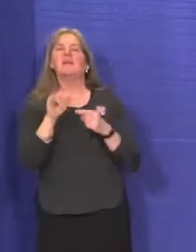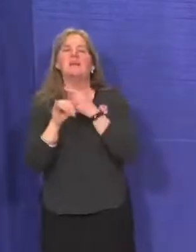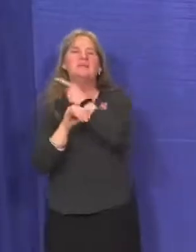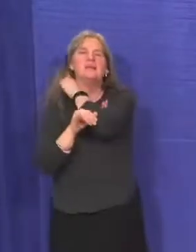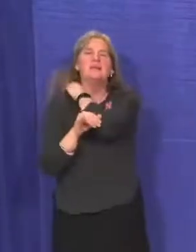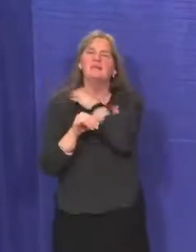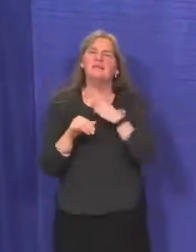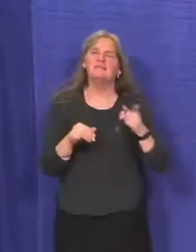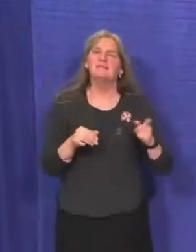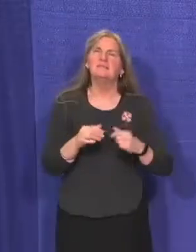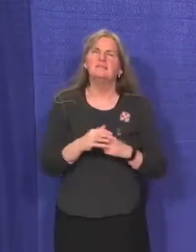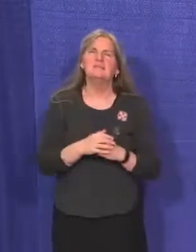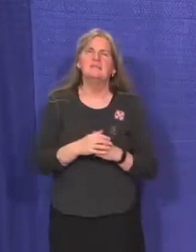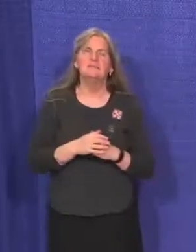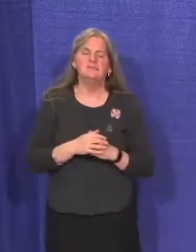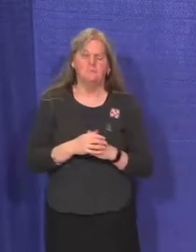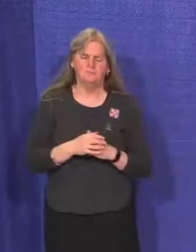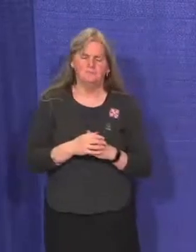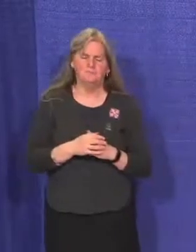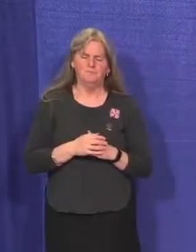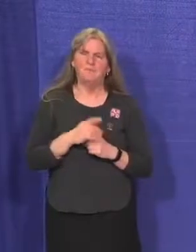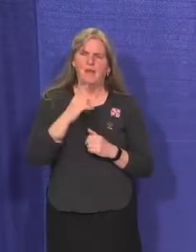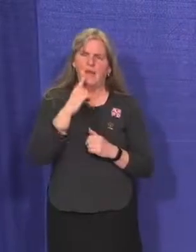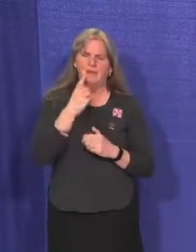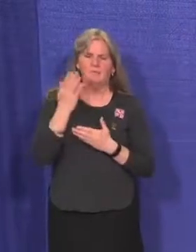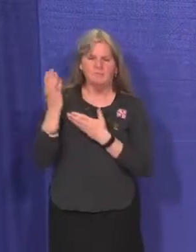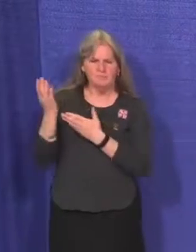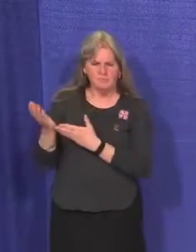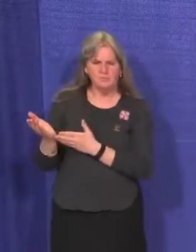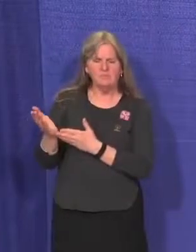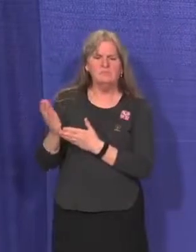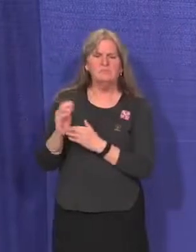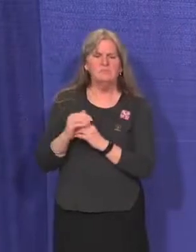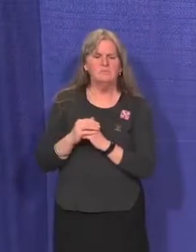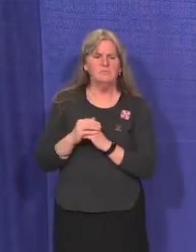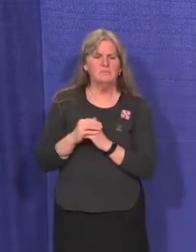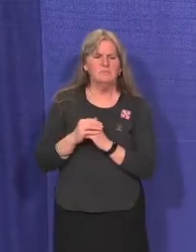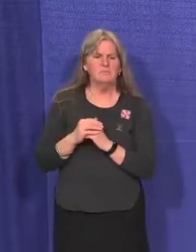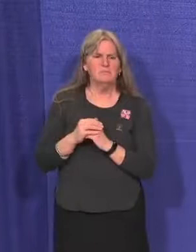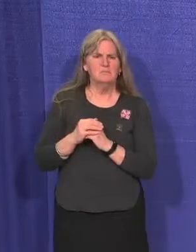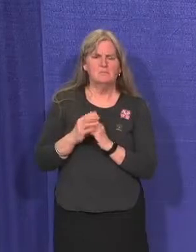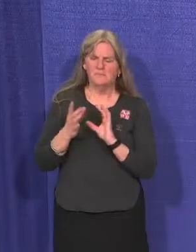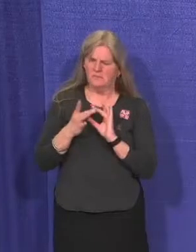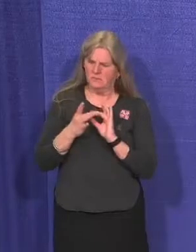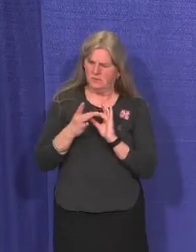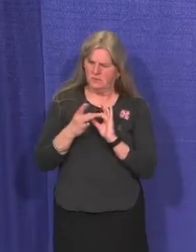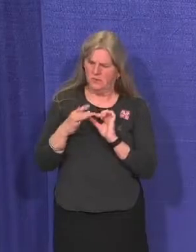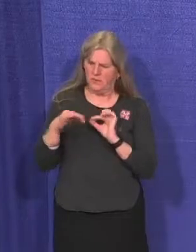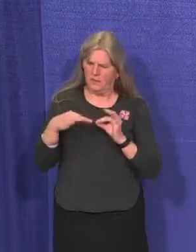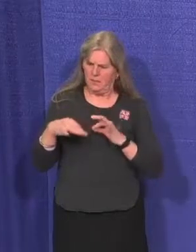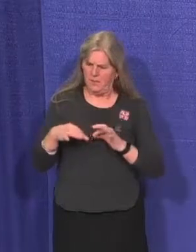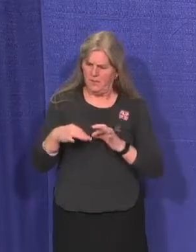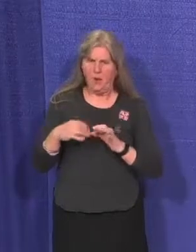communicable disease folks to maintain low numbers and make sure tracing happens which is